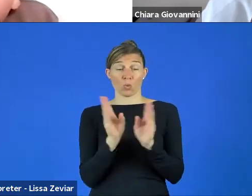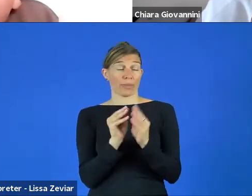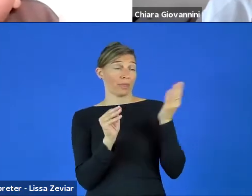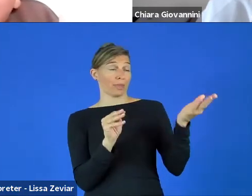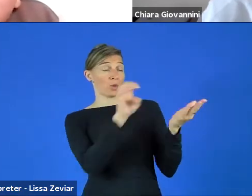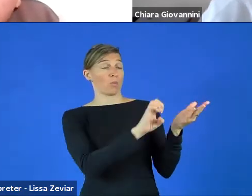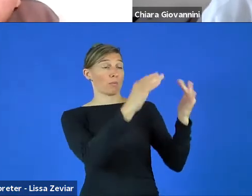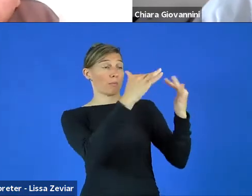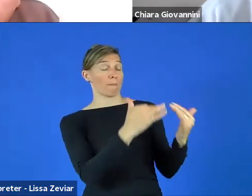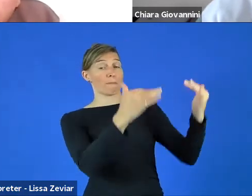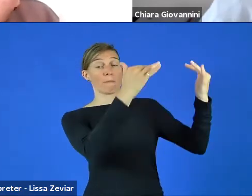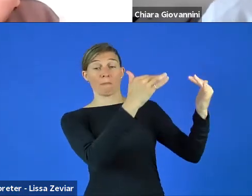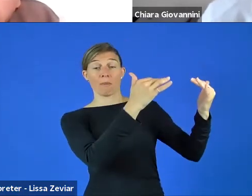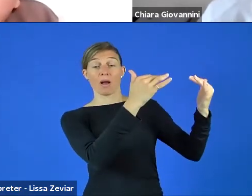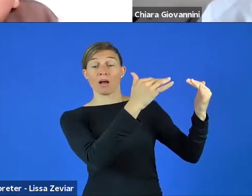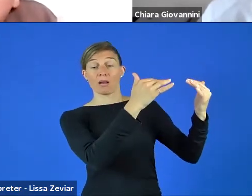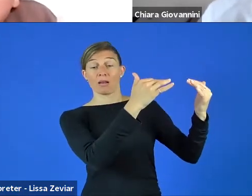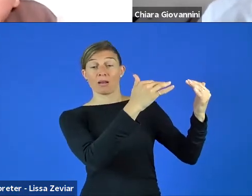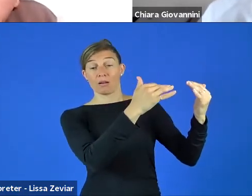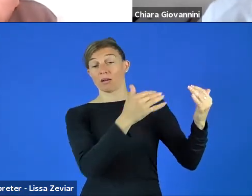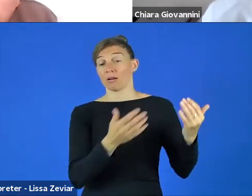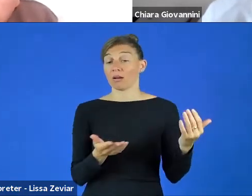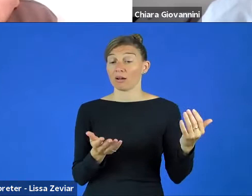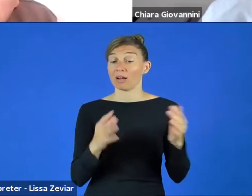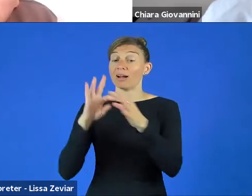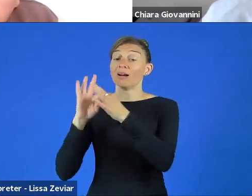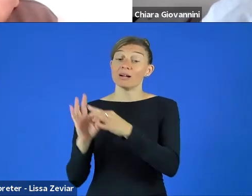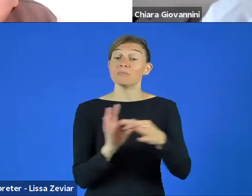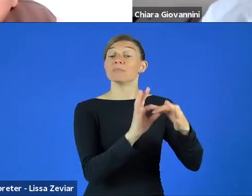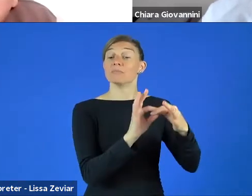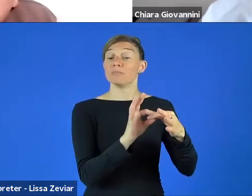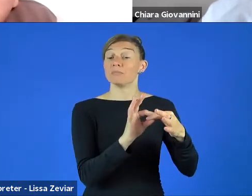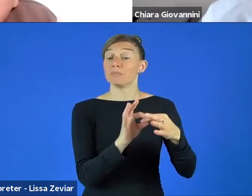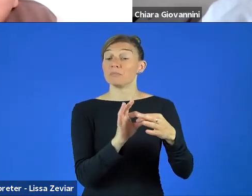and supports the Disability Intergroup on purposes on political participation,